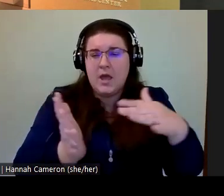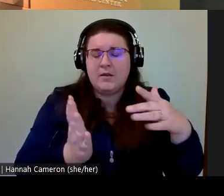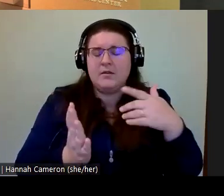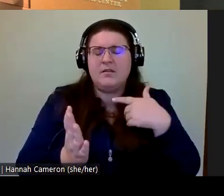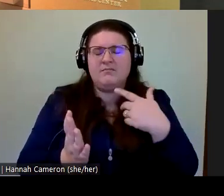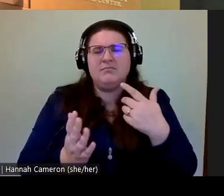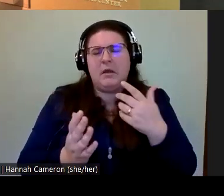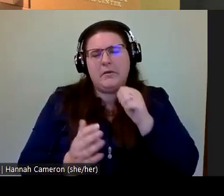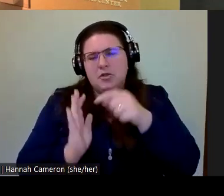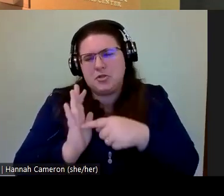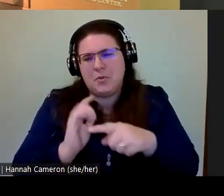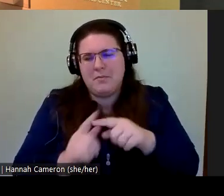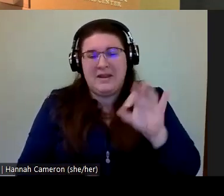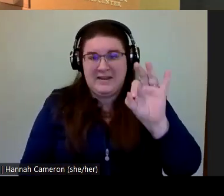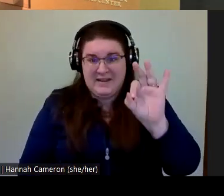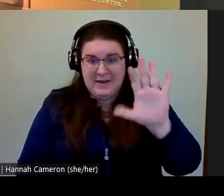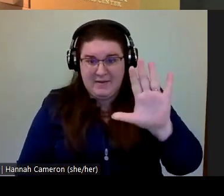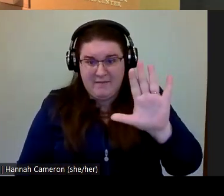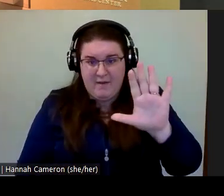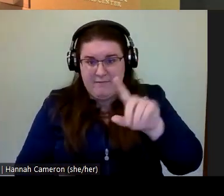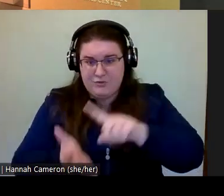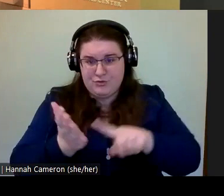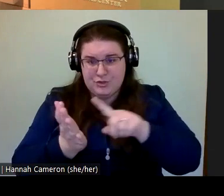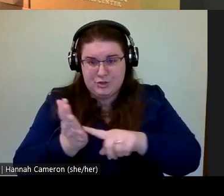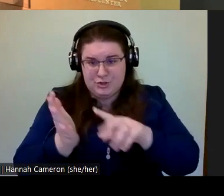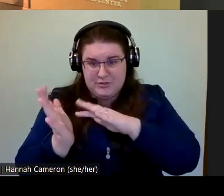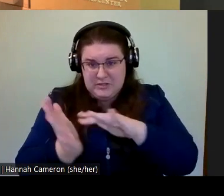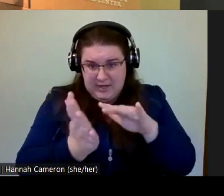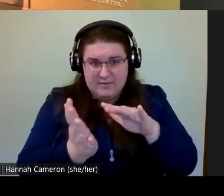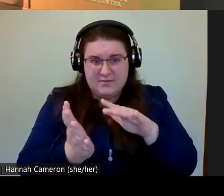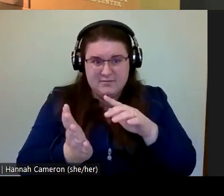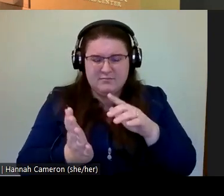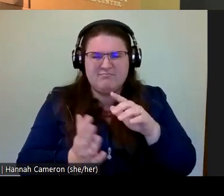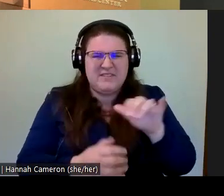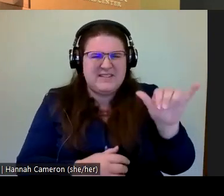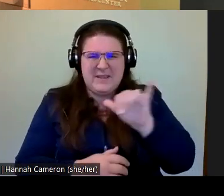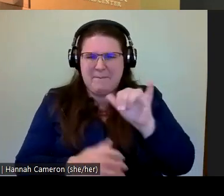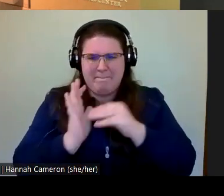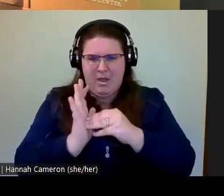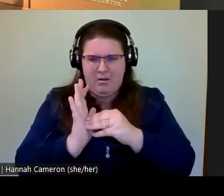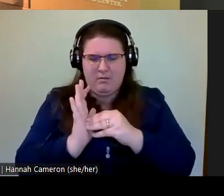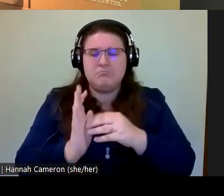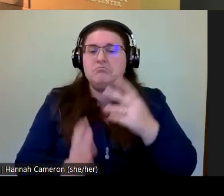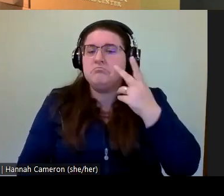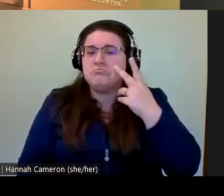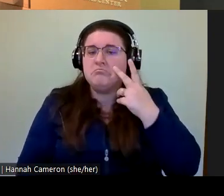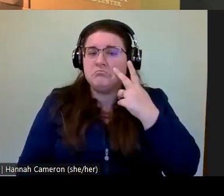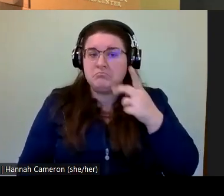have taken essentially this model of care and said is this better than usual care and it is uh but uh